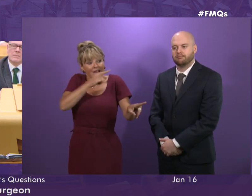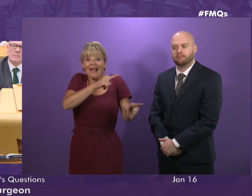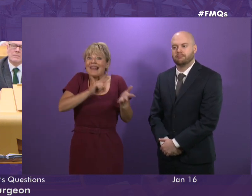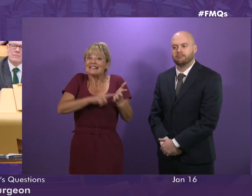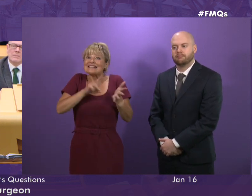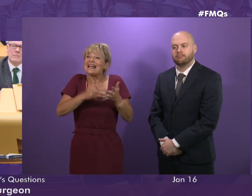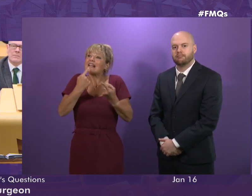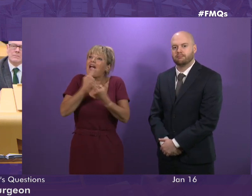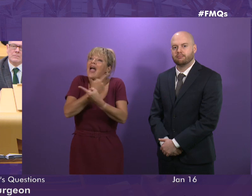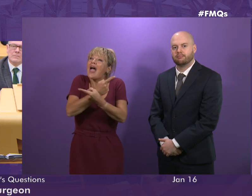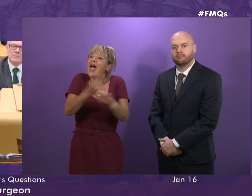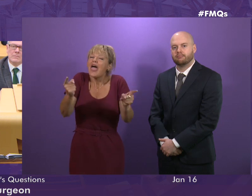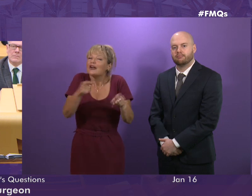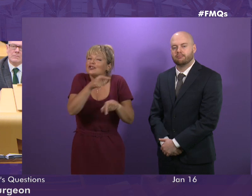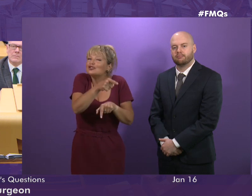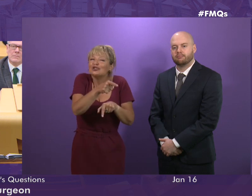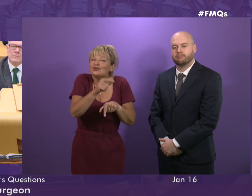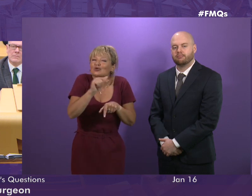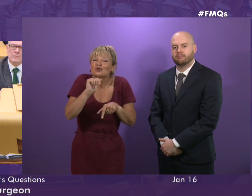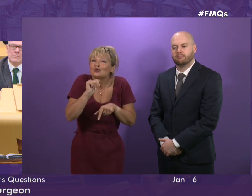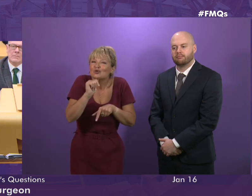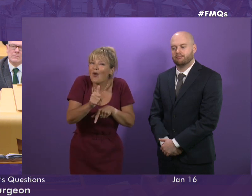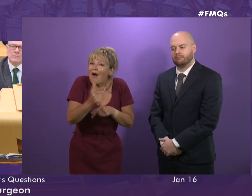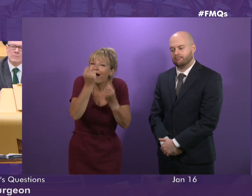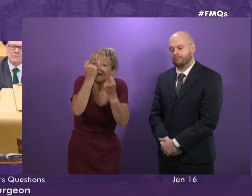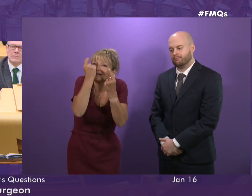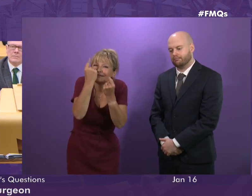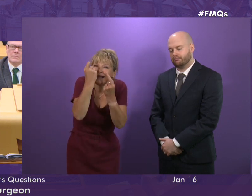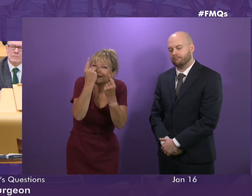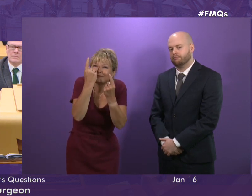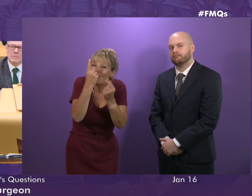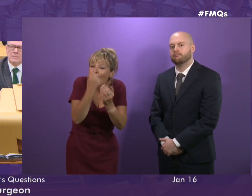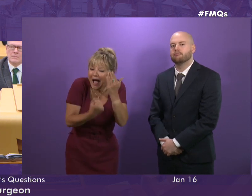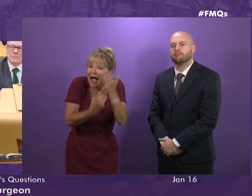her comments, she had not paid attention to what has actually happened in Catalonia in